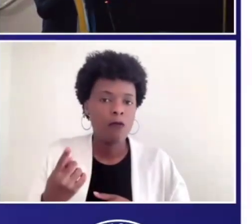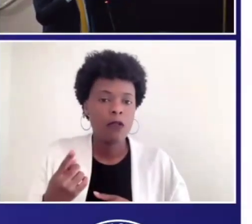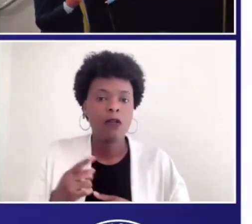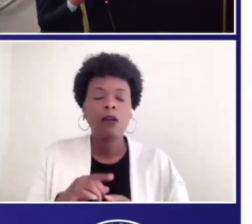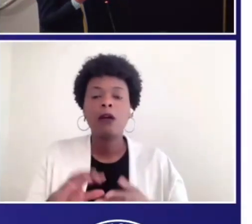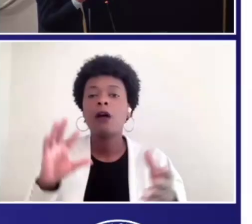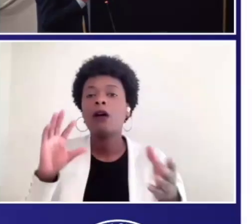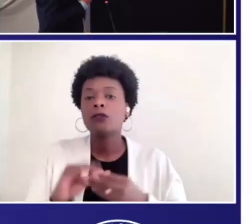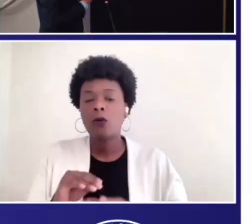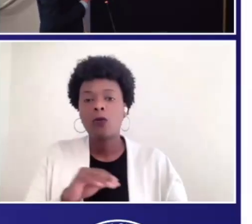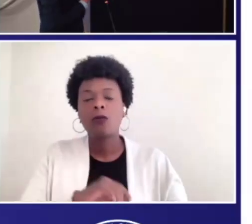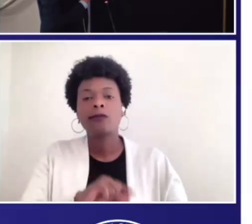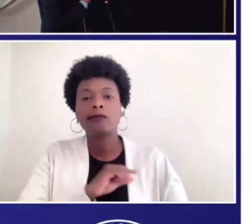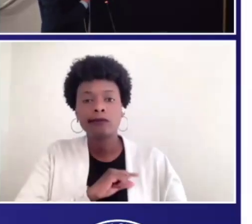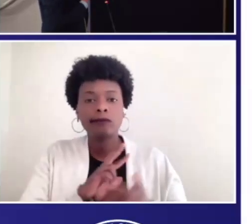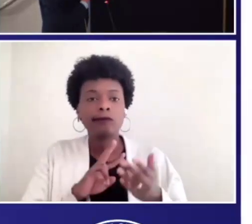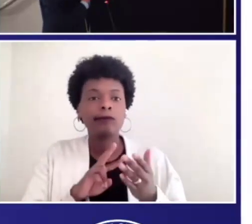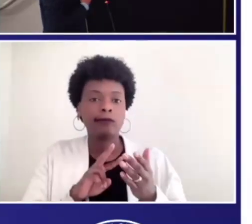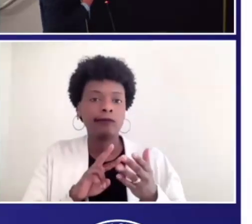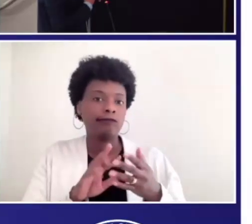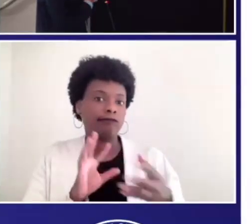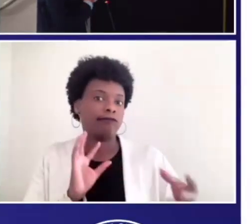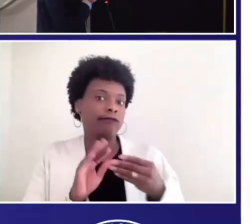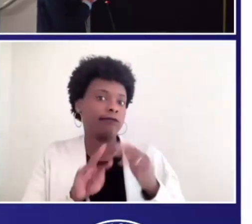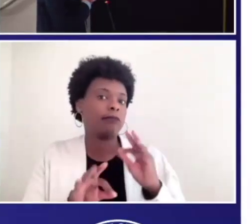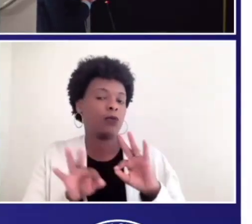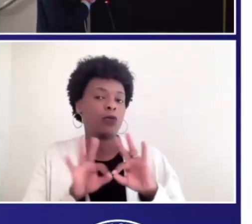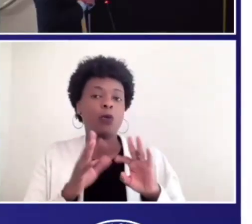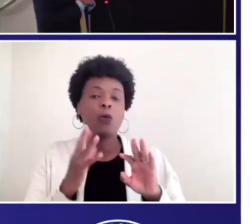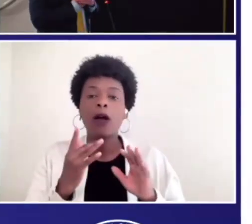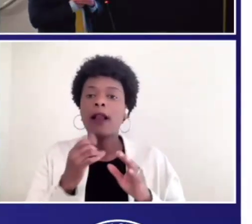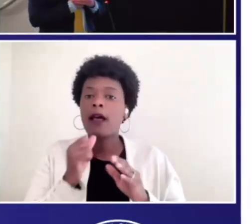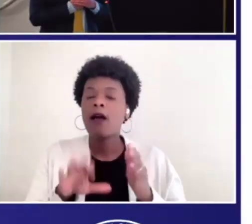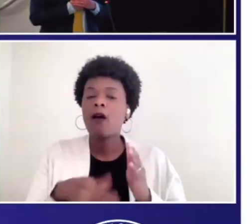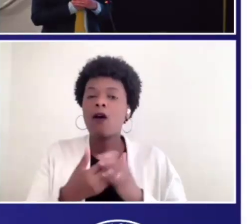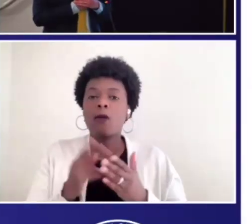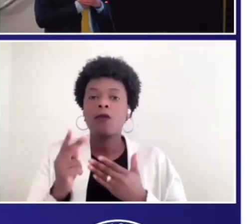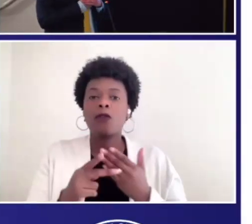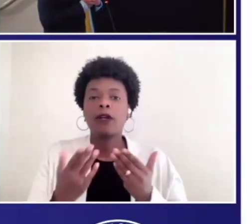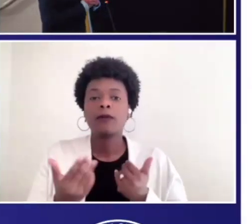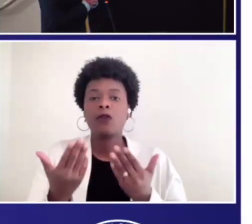of course, come down because perhaps not all of those programs offered licensure or are of the correct length.